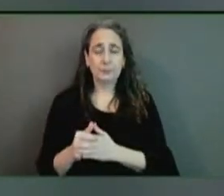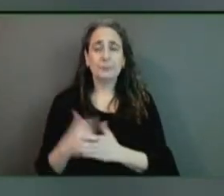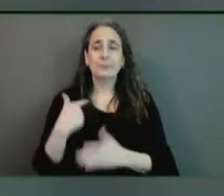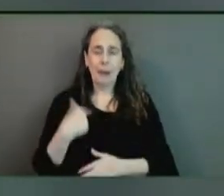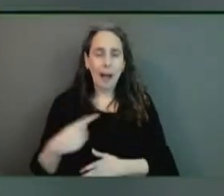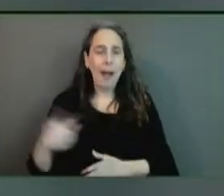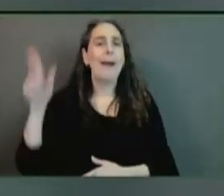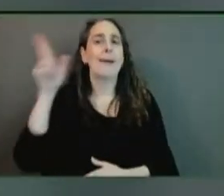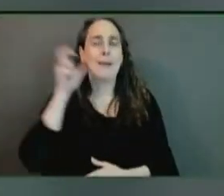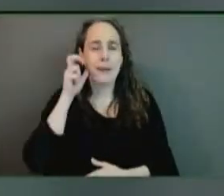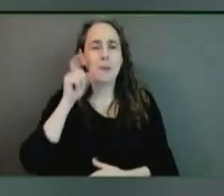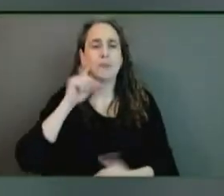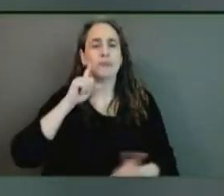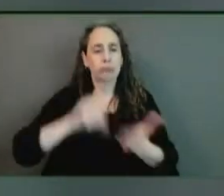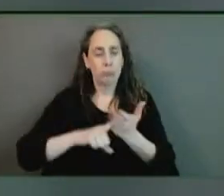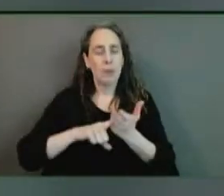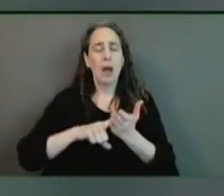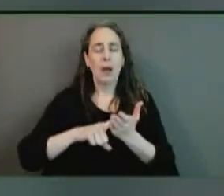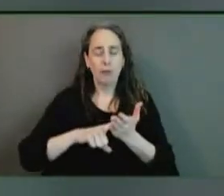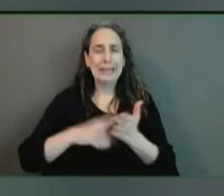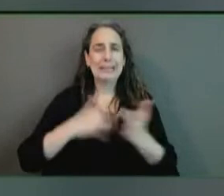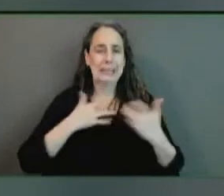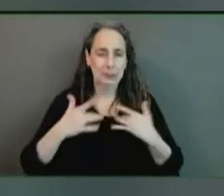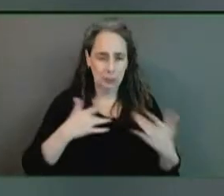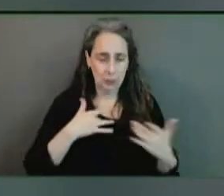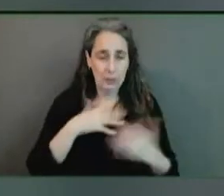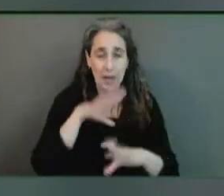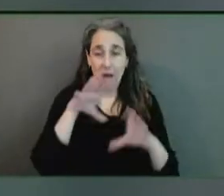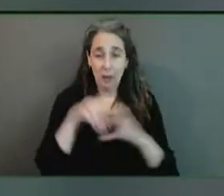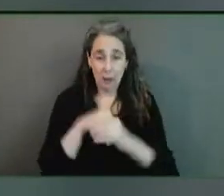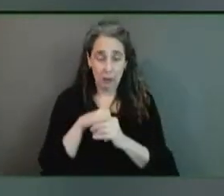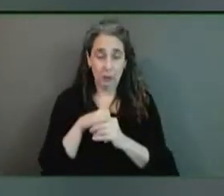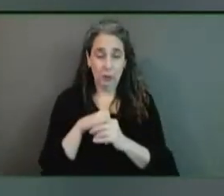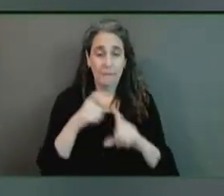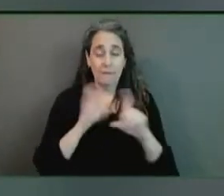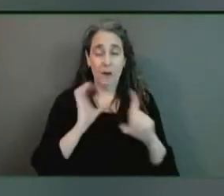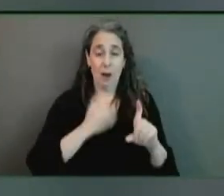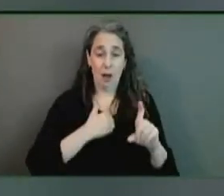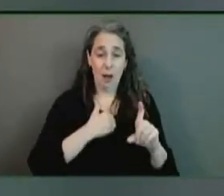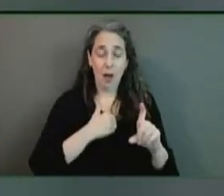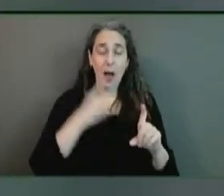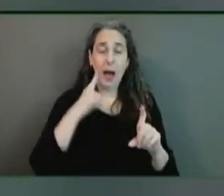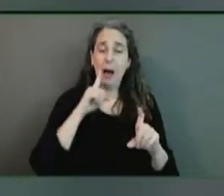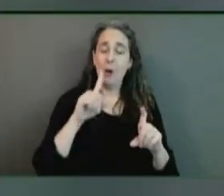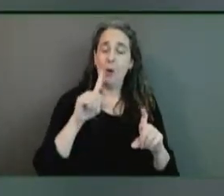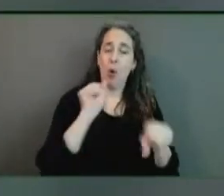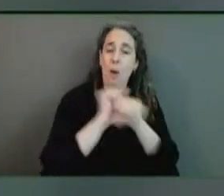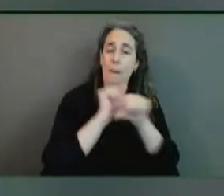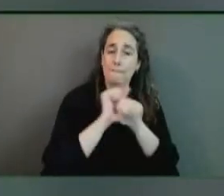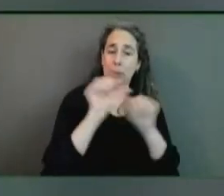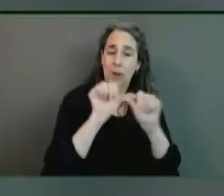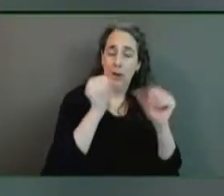address tonight. I'm here and acknowledge and I recognize the